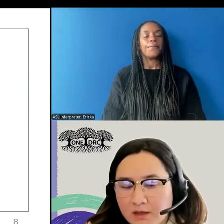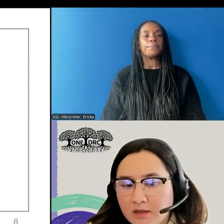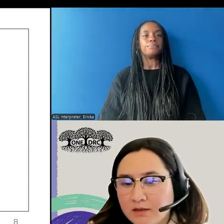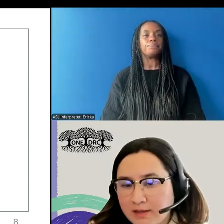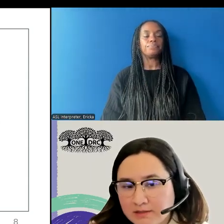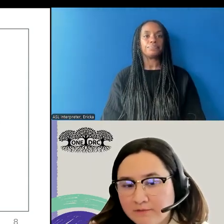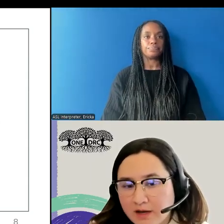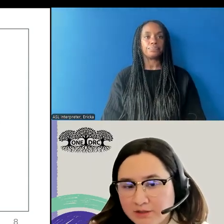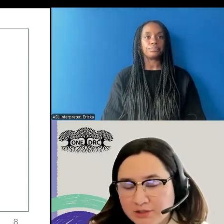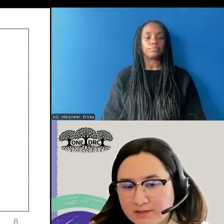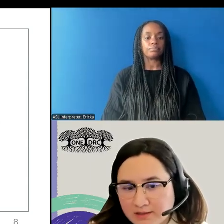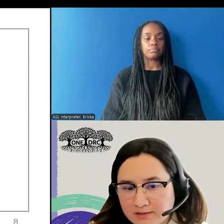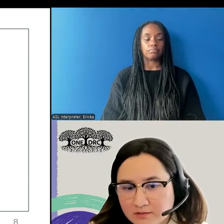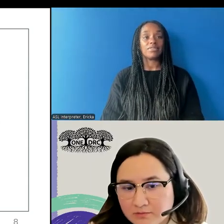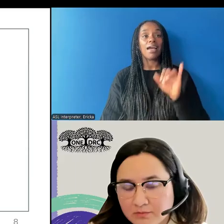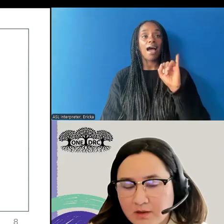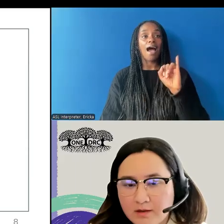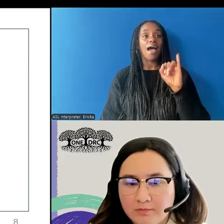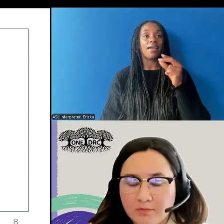In the case of IHSS.